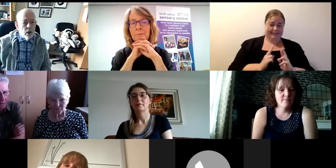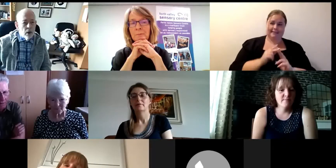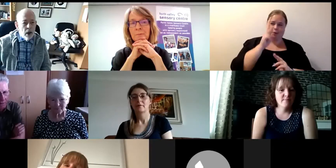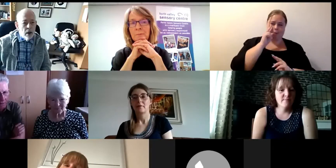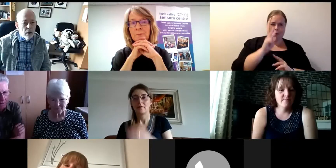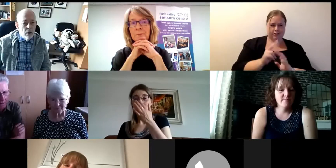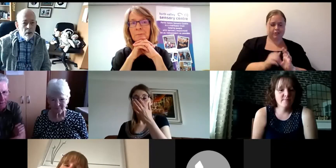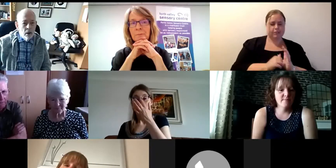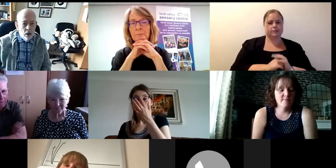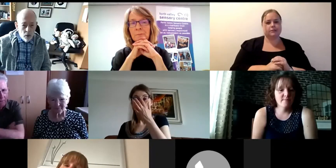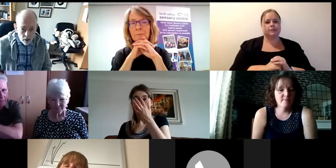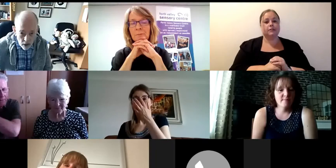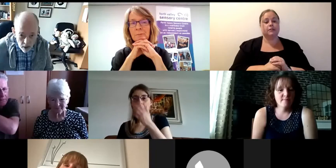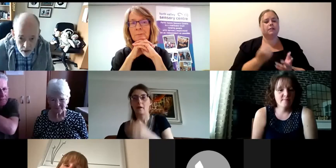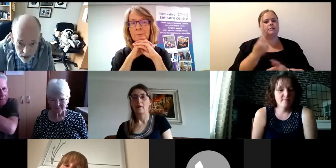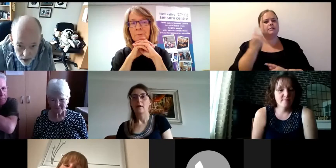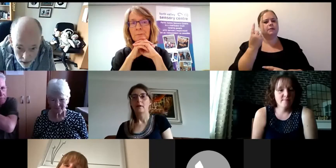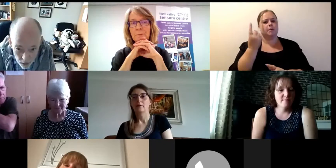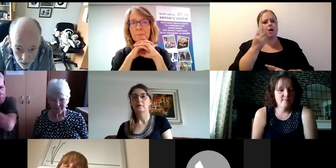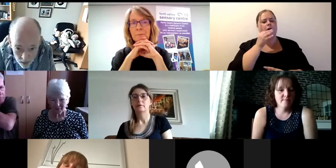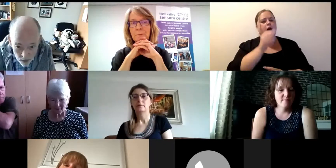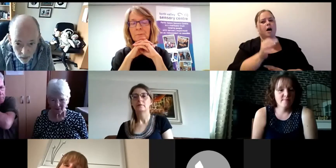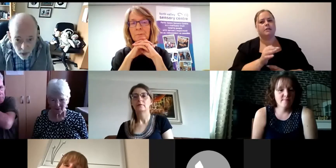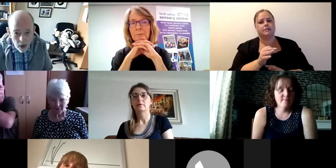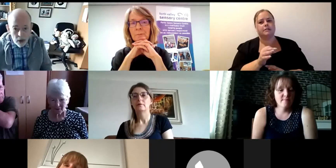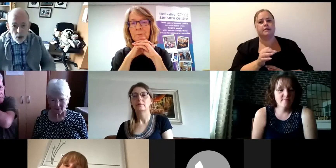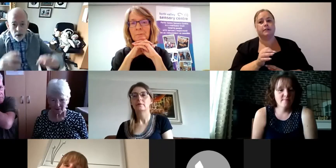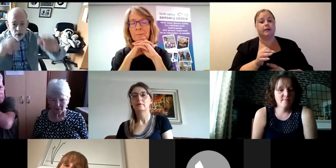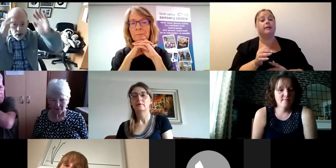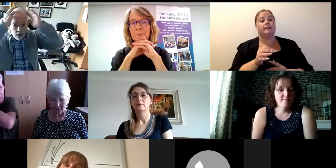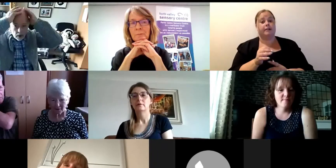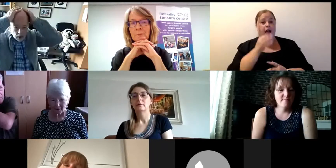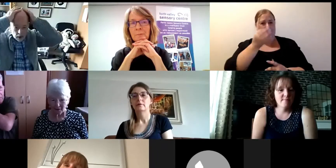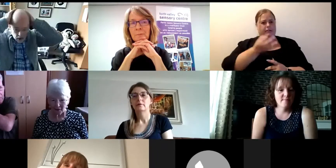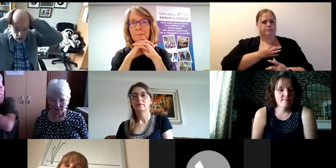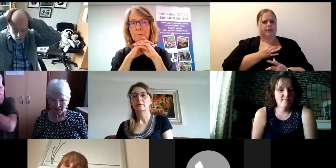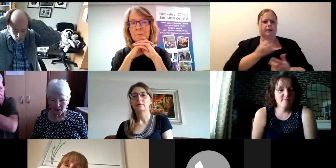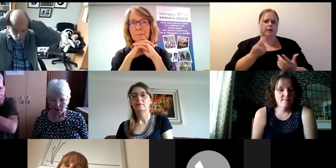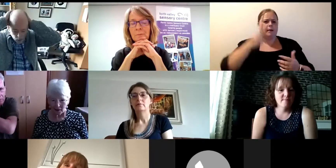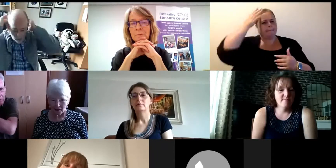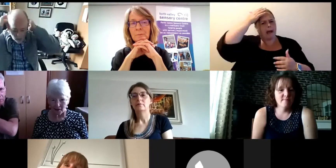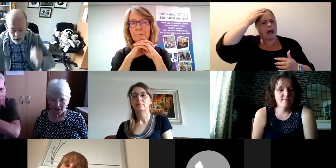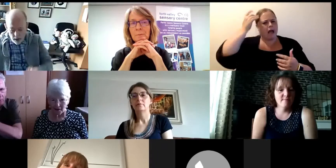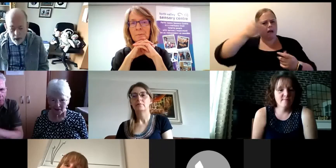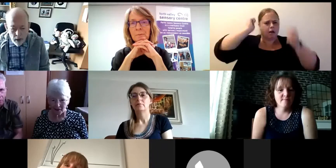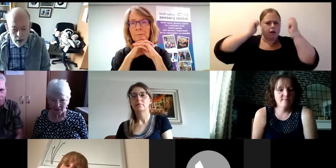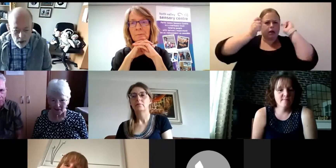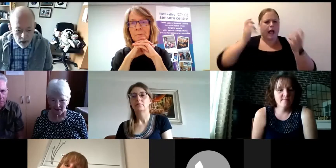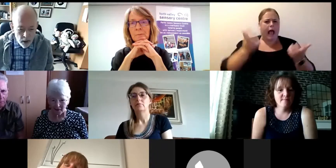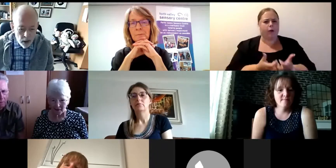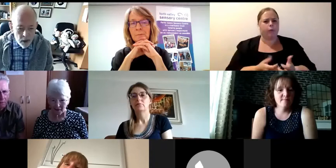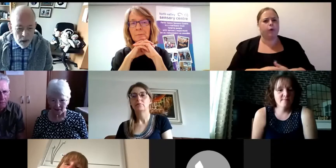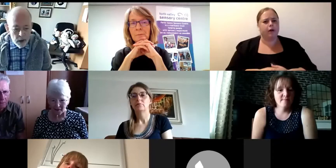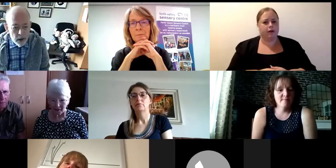to do your hair?" As you can see, I don't have a lot so I just went like this (runs hands over head) and said "I don't have any problems"